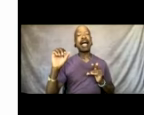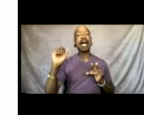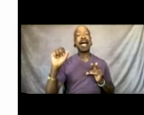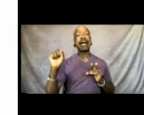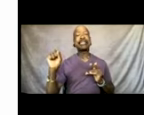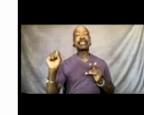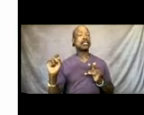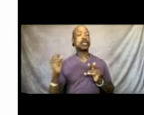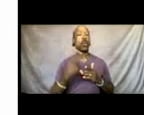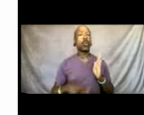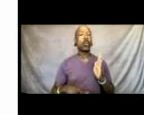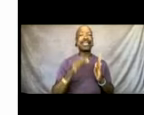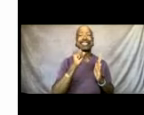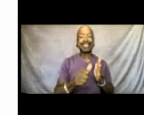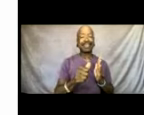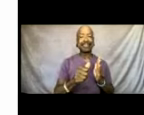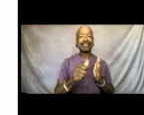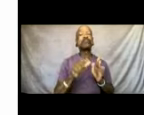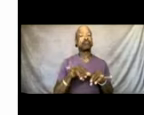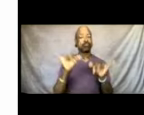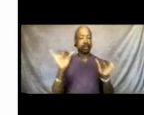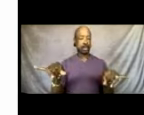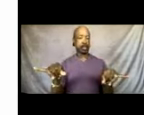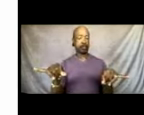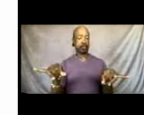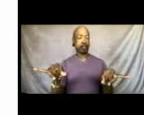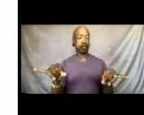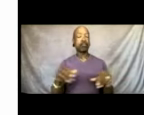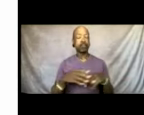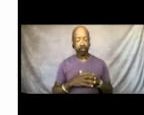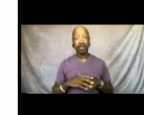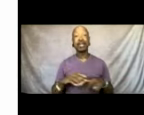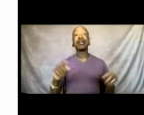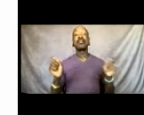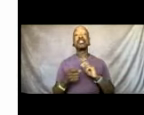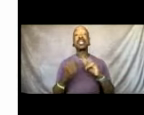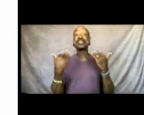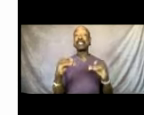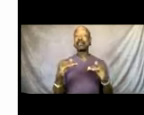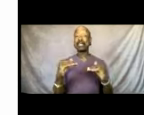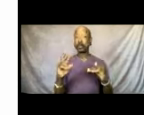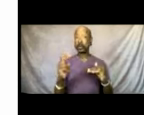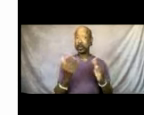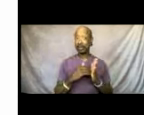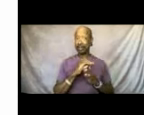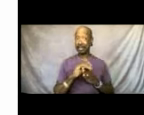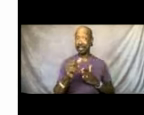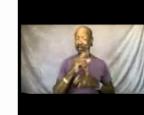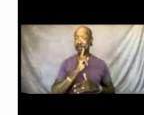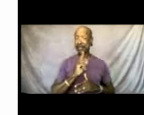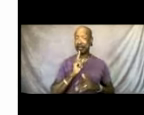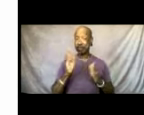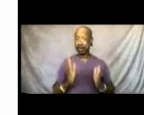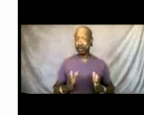know, the rules -- the Medi- Cal eligibility rules around what is an accountable asset, what isn't, all remain the